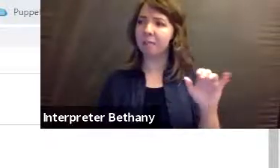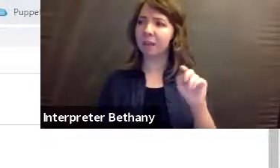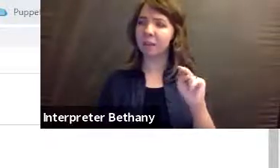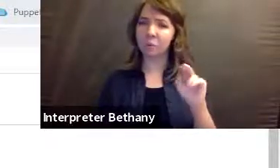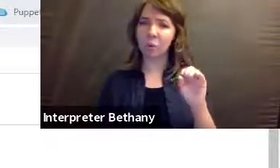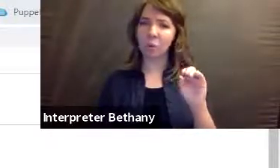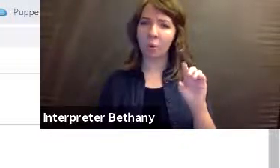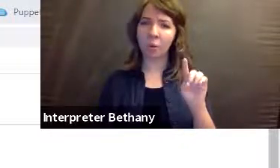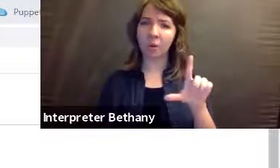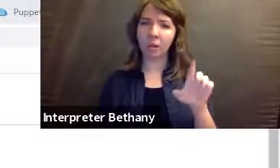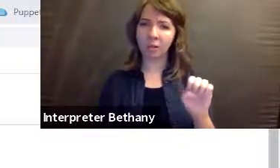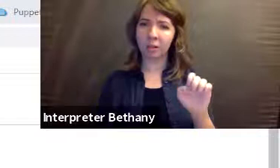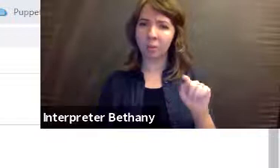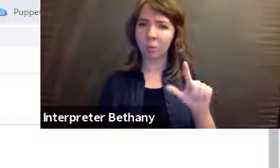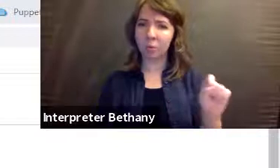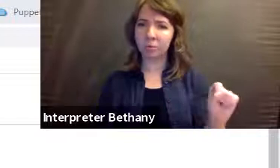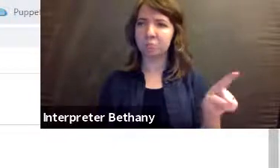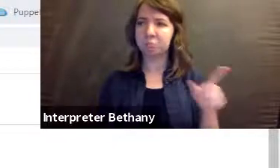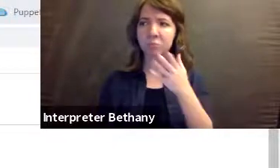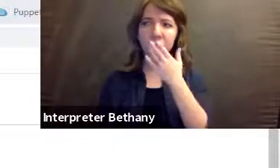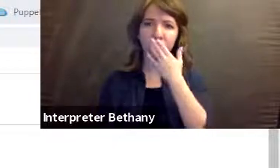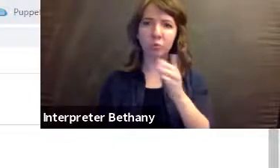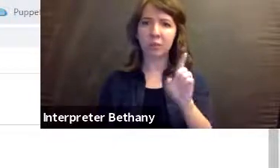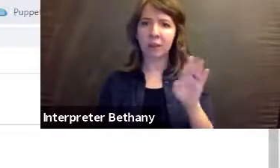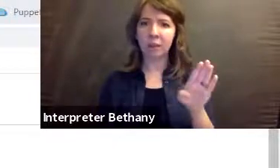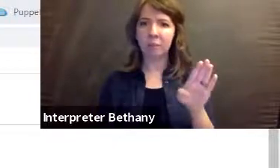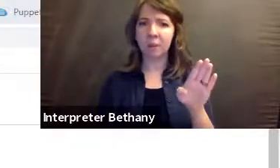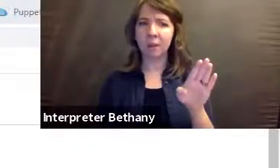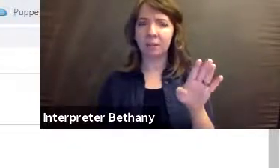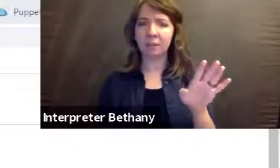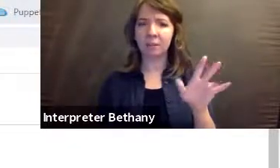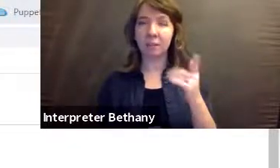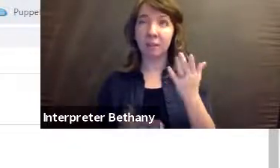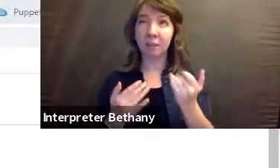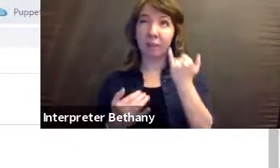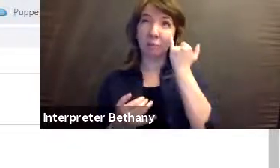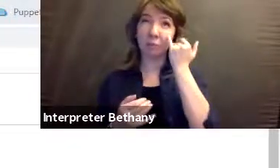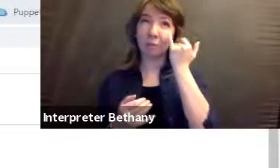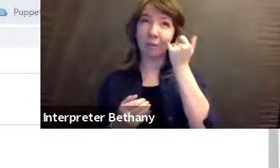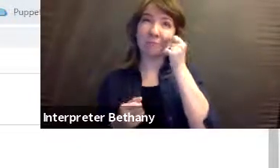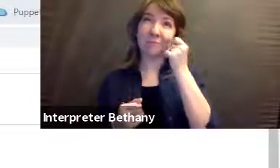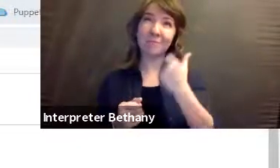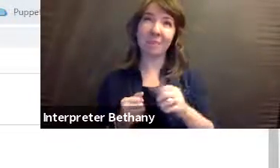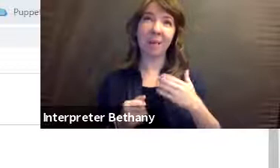Linda Kobashigawa: It's a really useful database. I Linda Kobashigawa: Let me see if I remember my login so I can show you how it works.